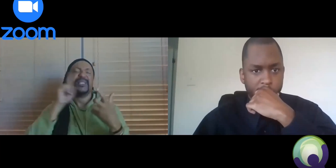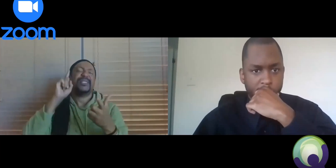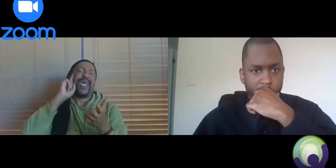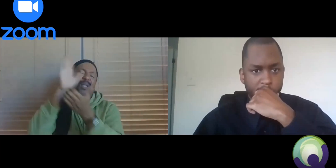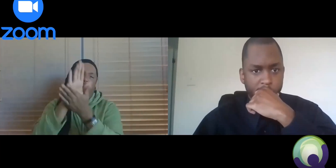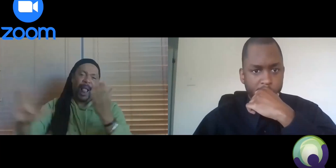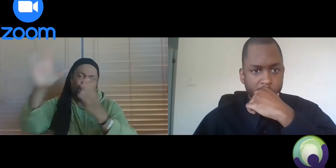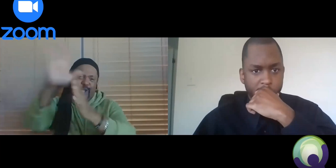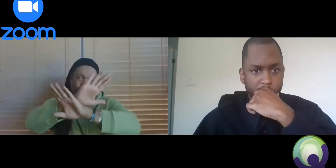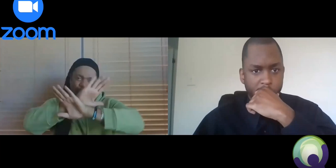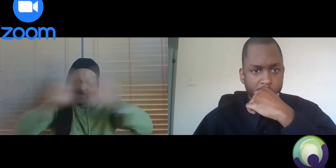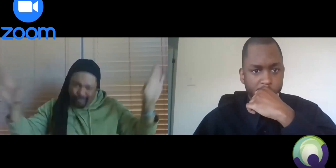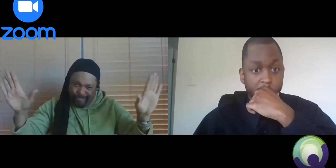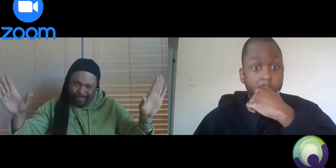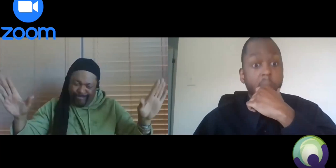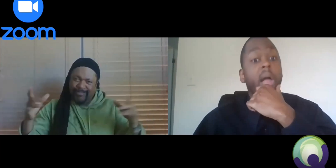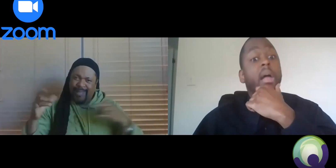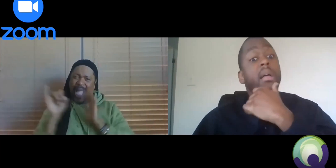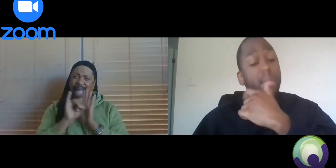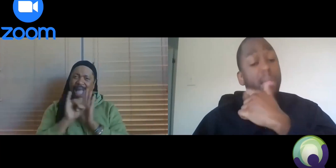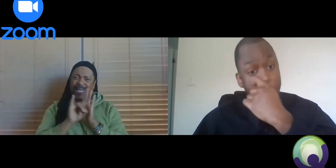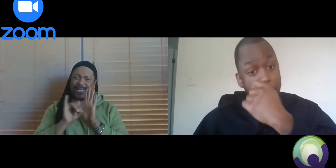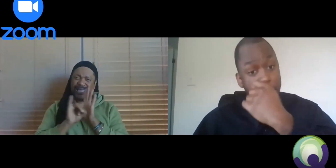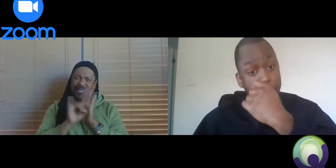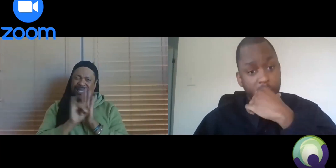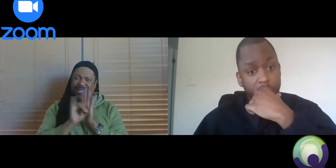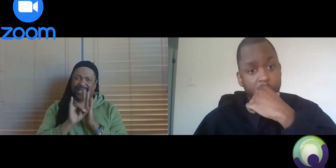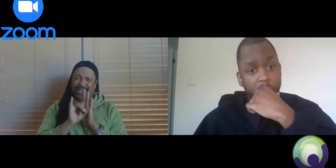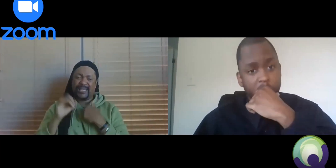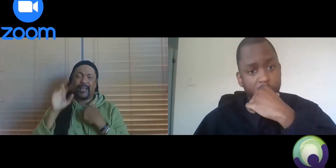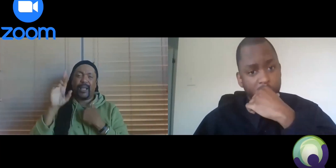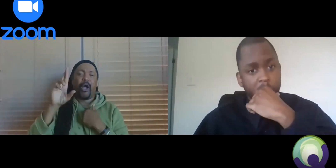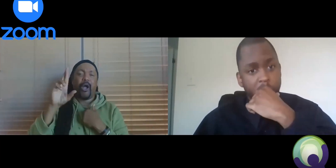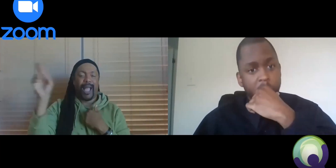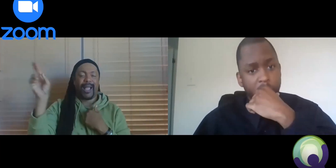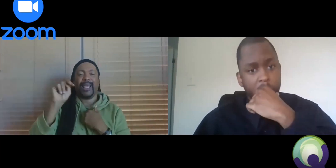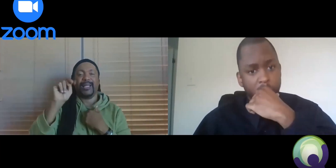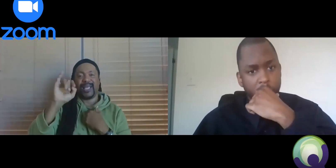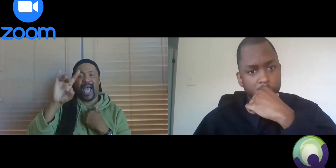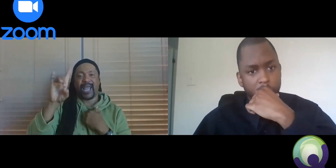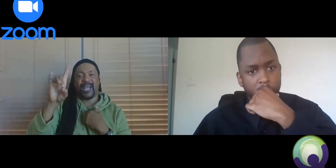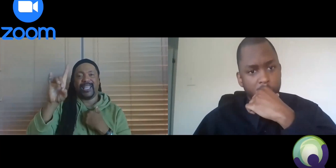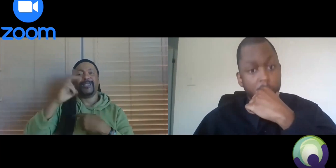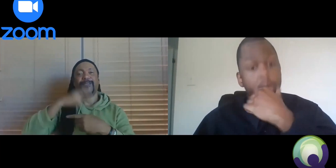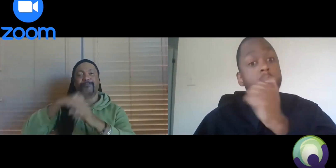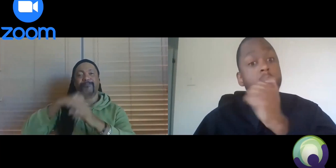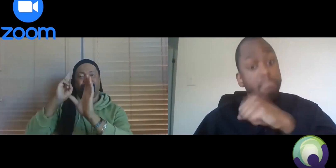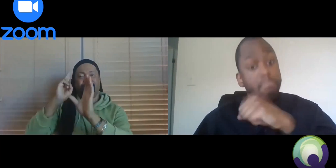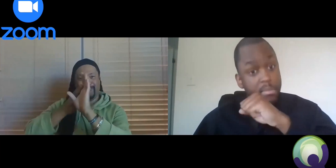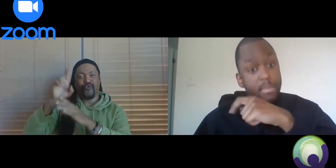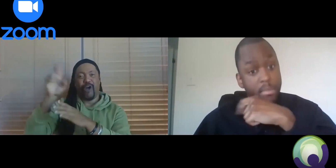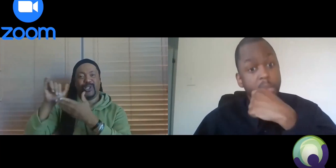After I graduated, I wanted to go to a Deaf school, a Deaf college. It was because of my identity.